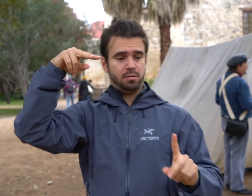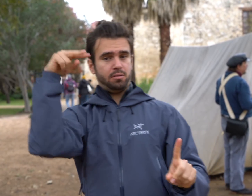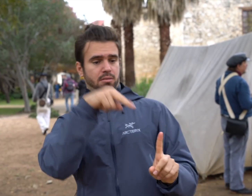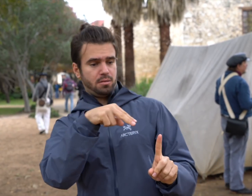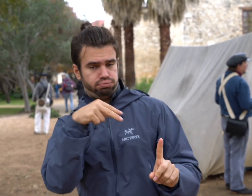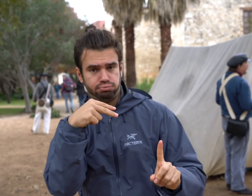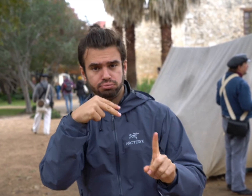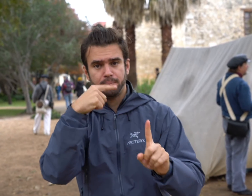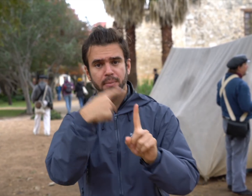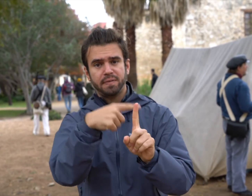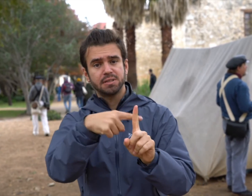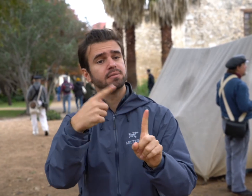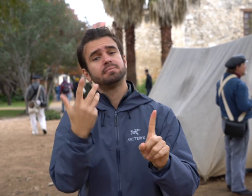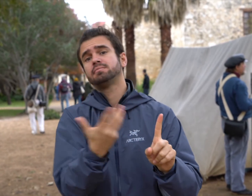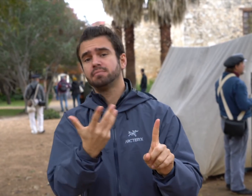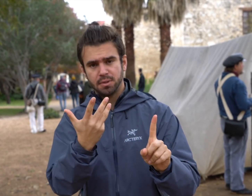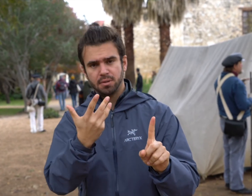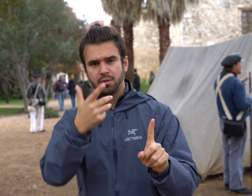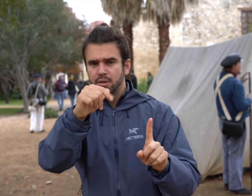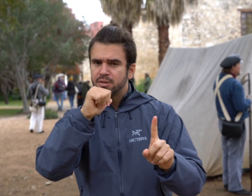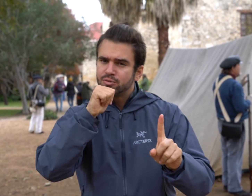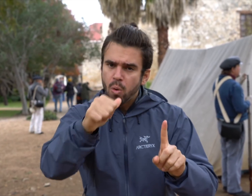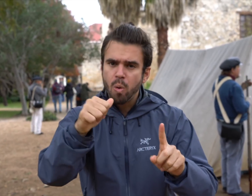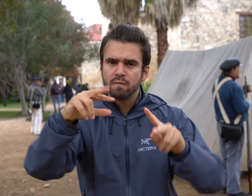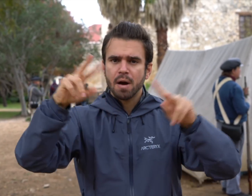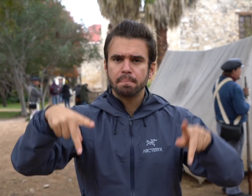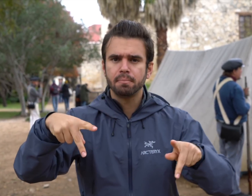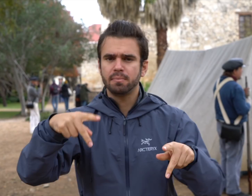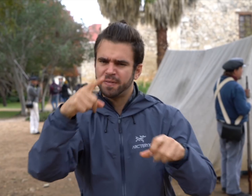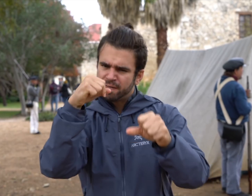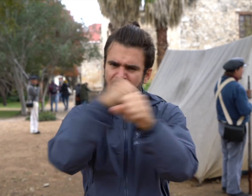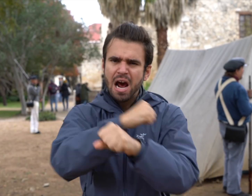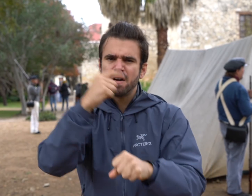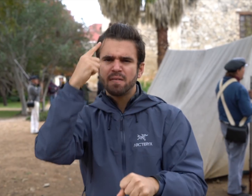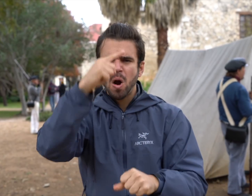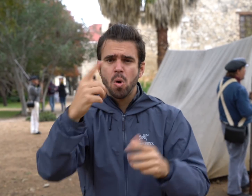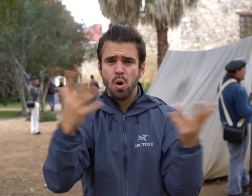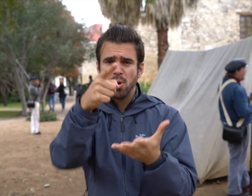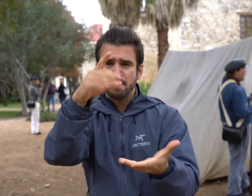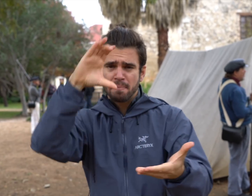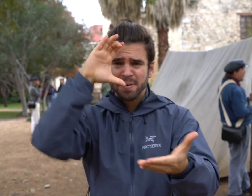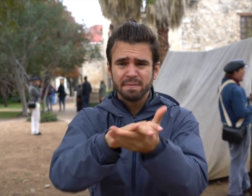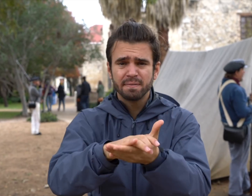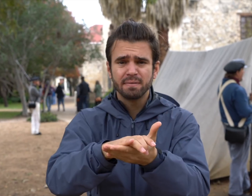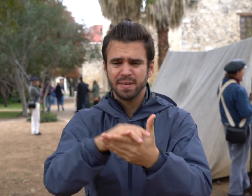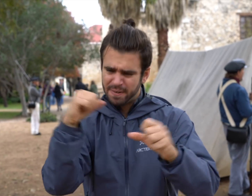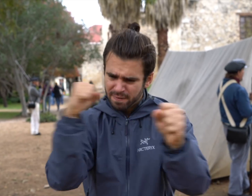They perceived it as in not giving up and fighting for what you truly believe in.